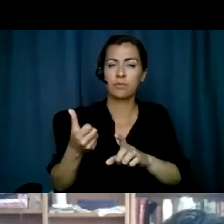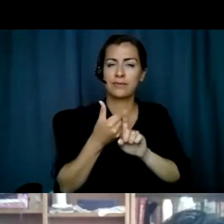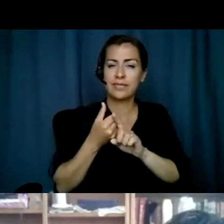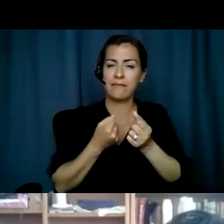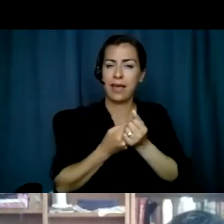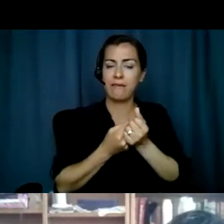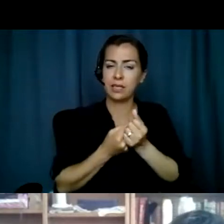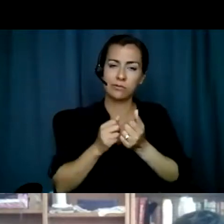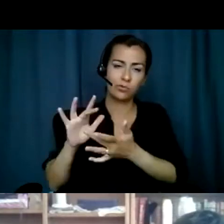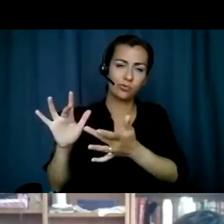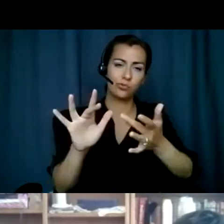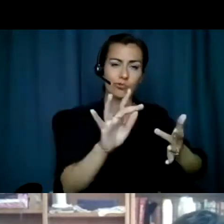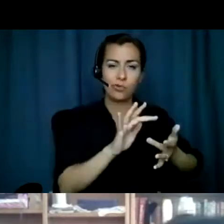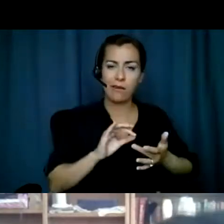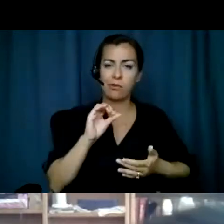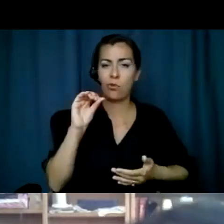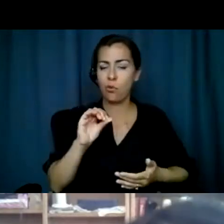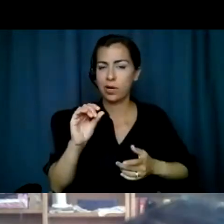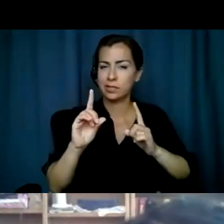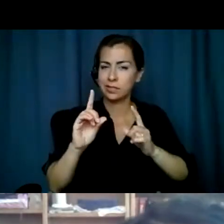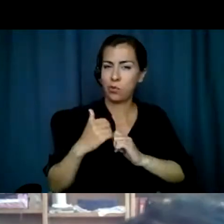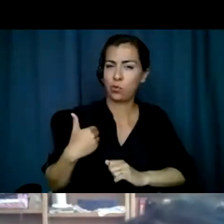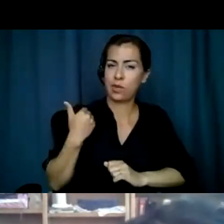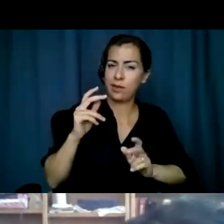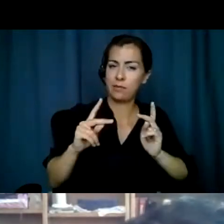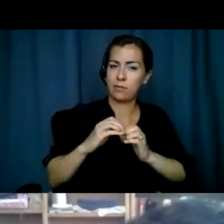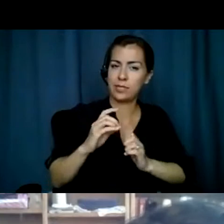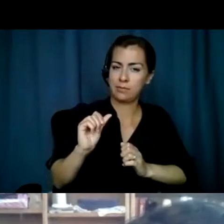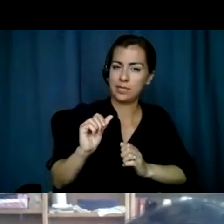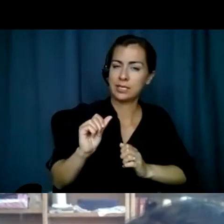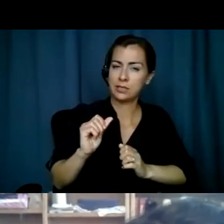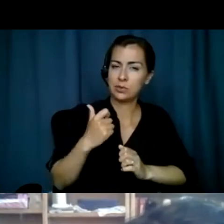who met with their leaders, but were also